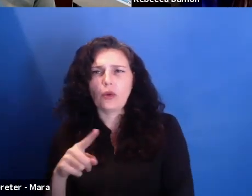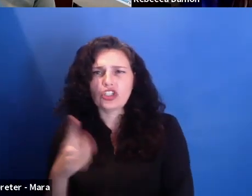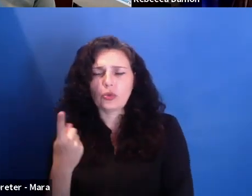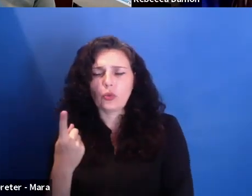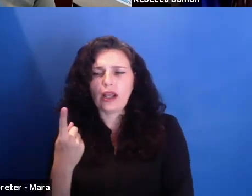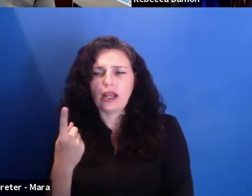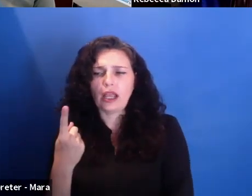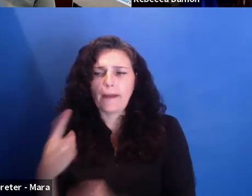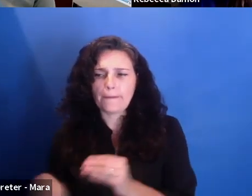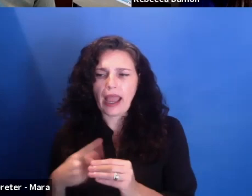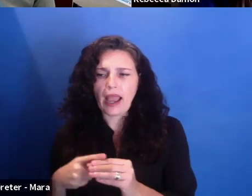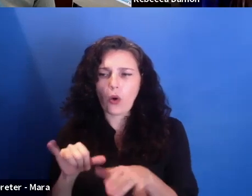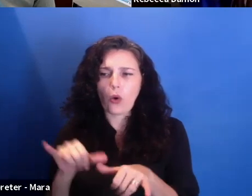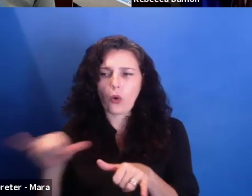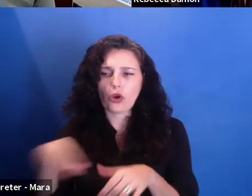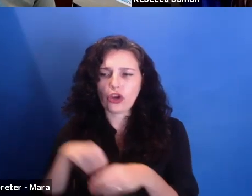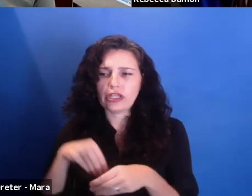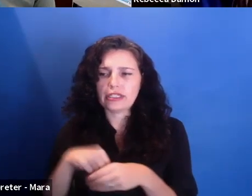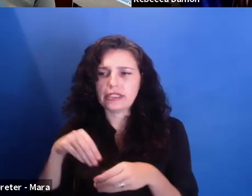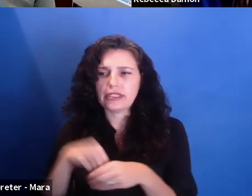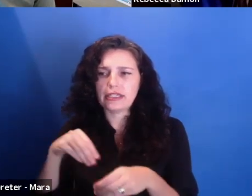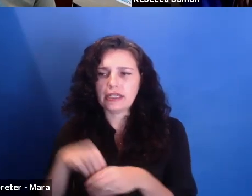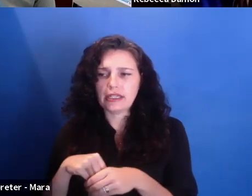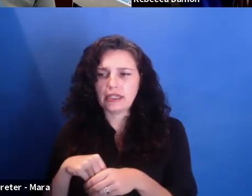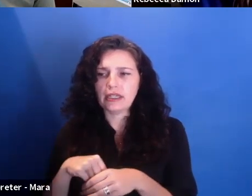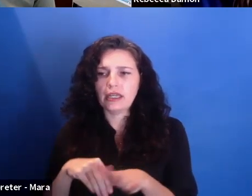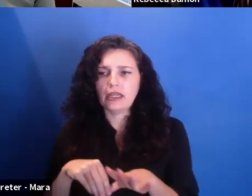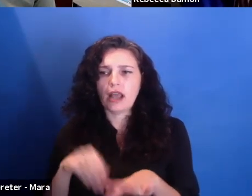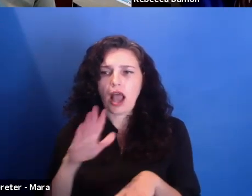And so is that when we are due the compensation for time under quarantine?